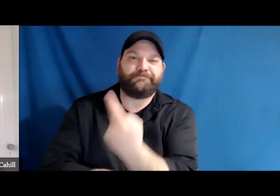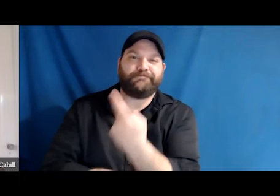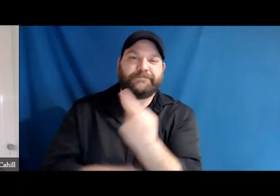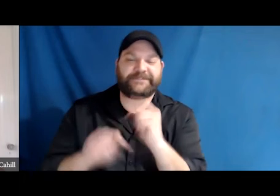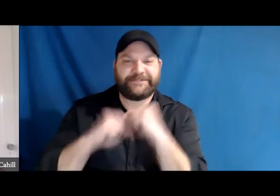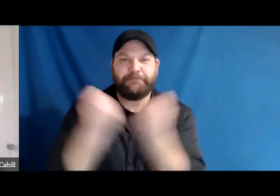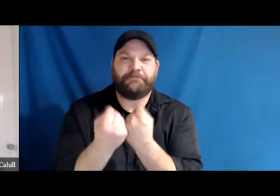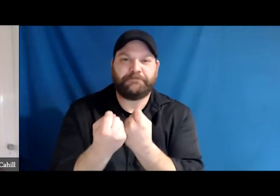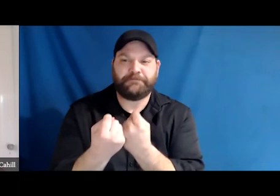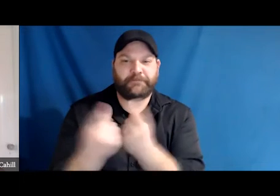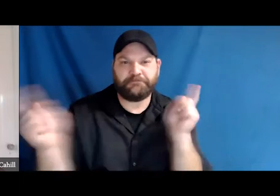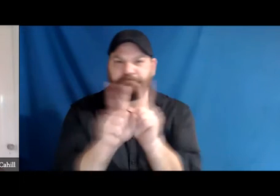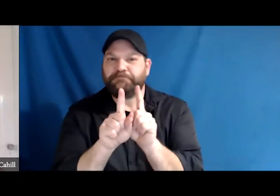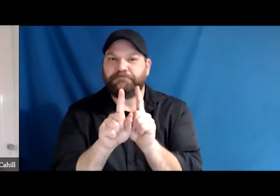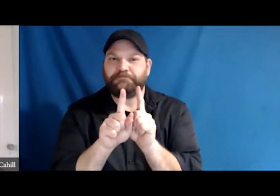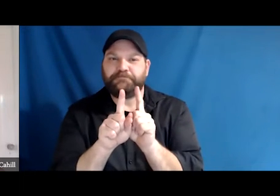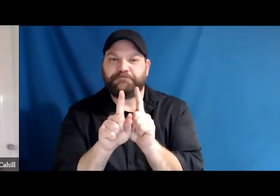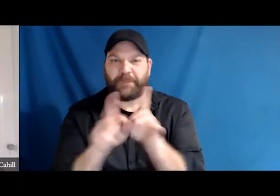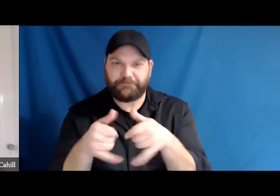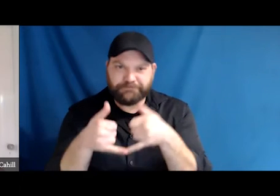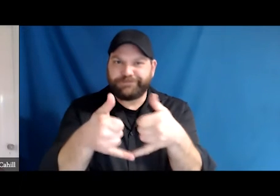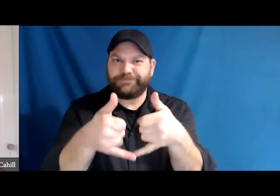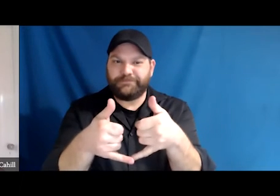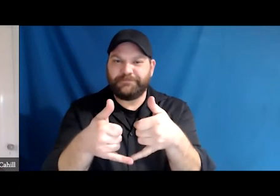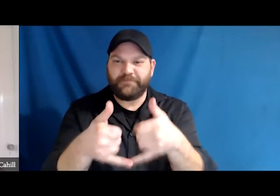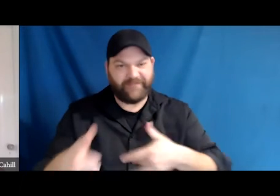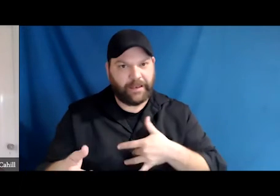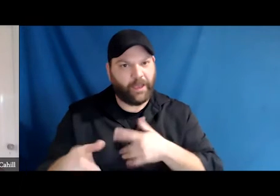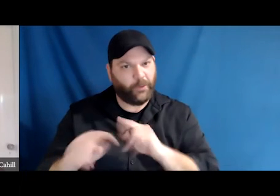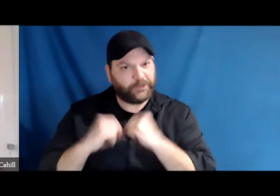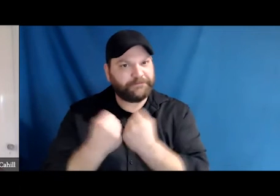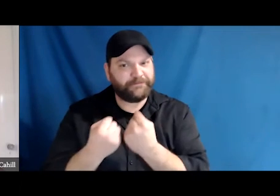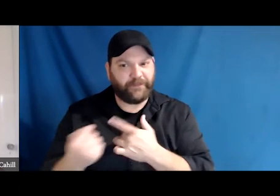We are very much in sync, and I'm just happy that we're able to get this together.